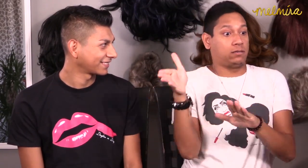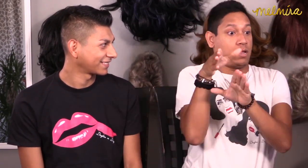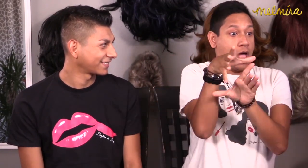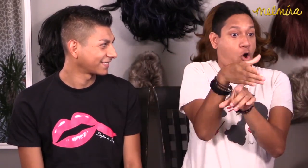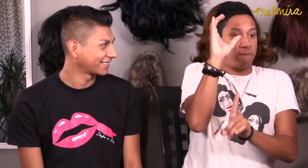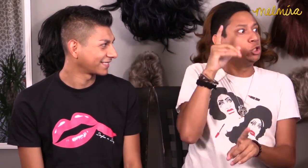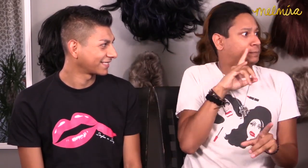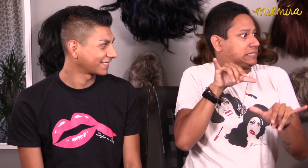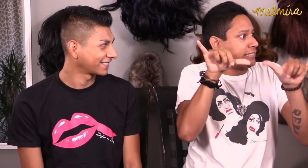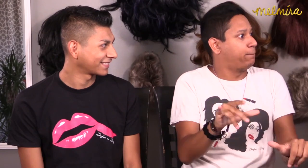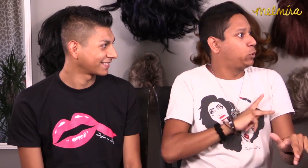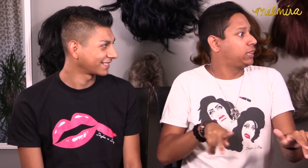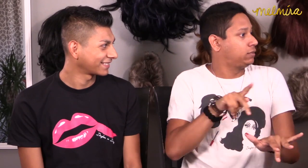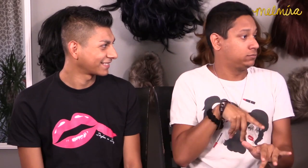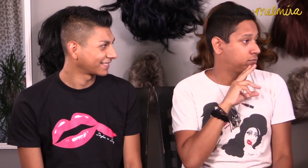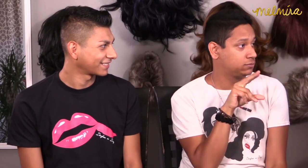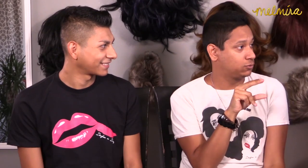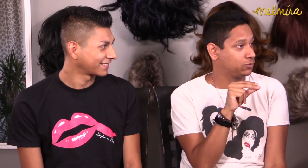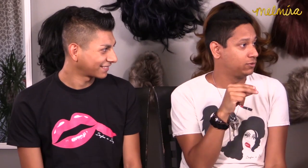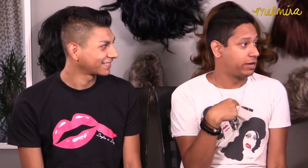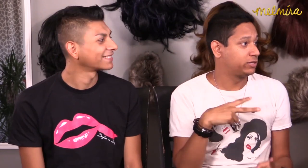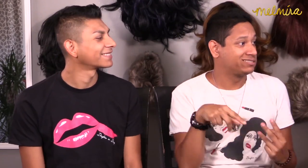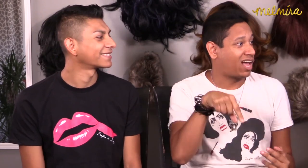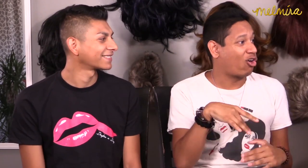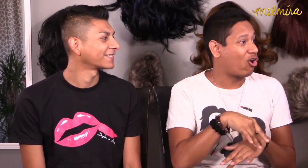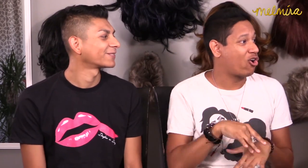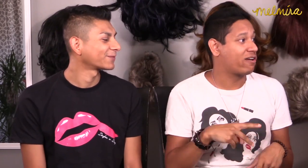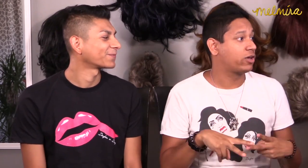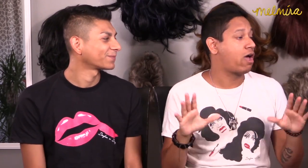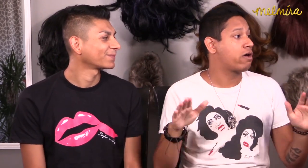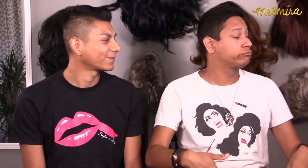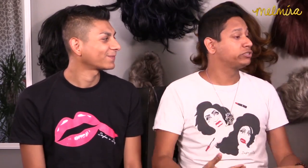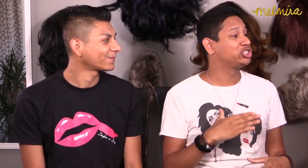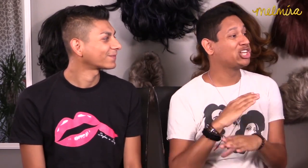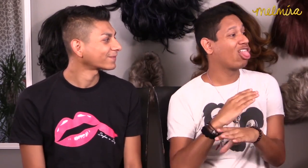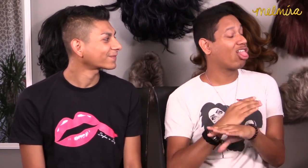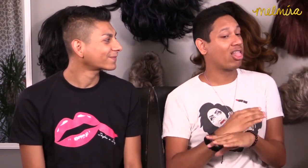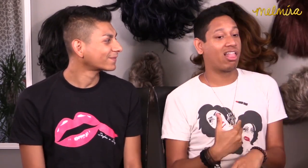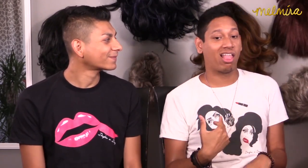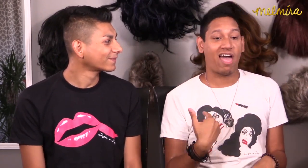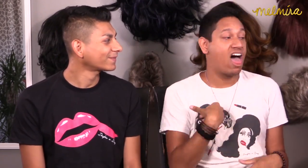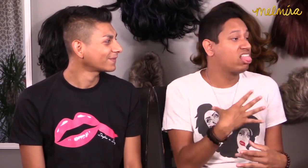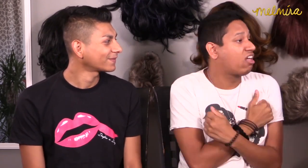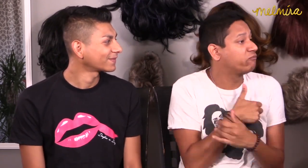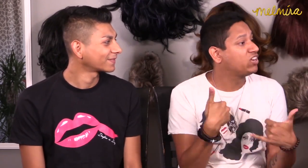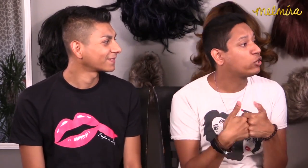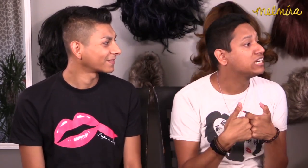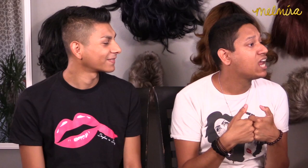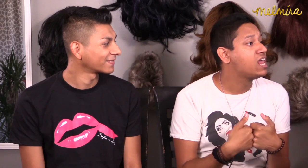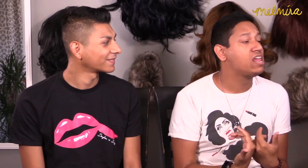I would be the same out of character. No, not true. I'm very down to earth, laid-back, and chill.